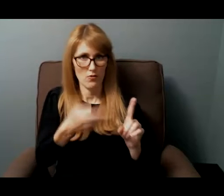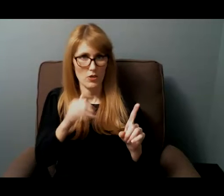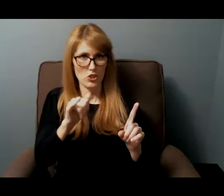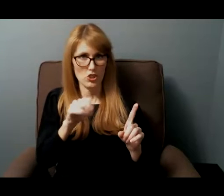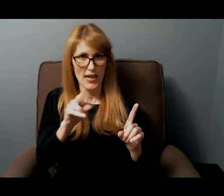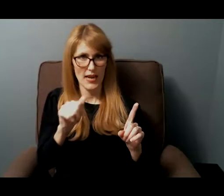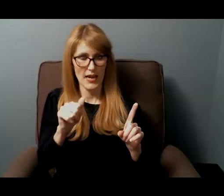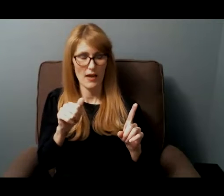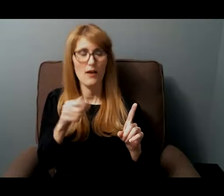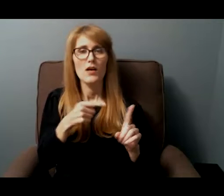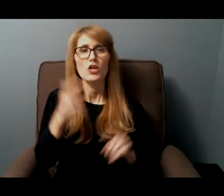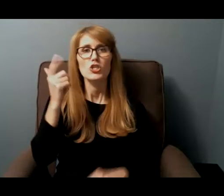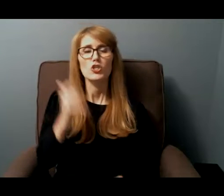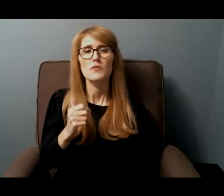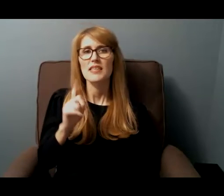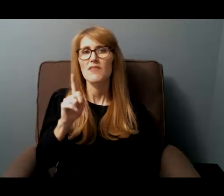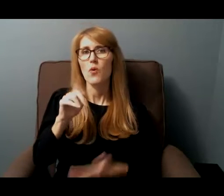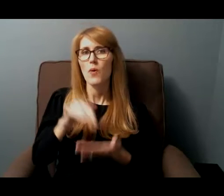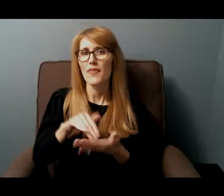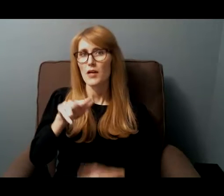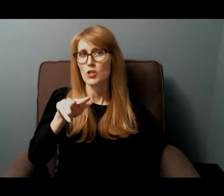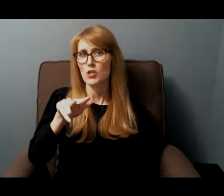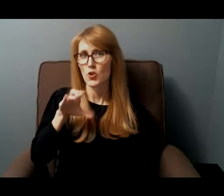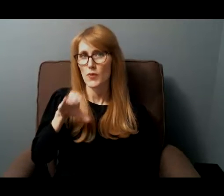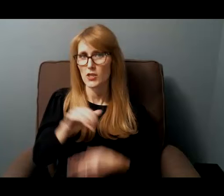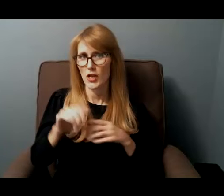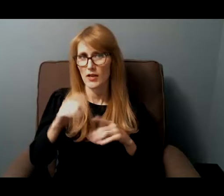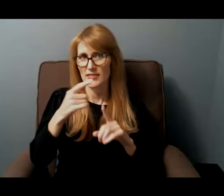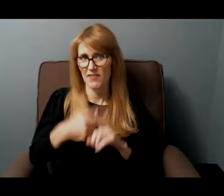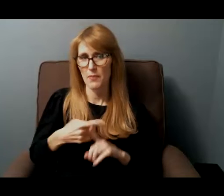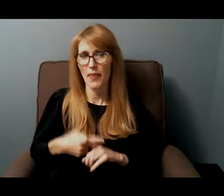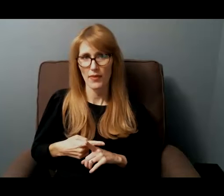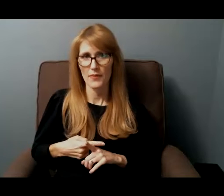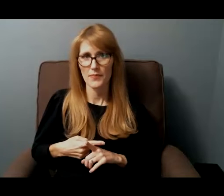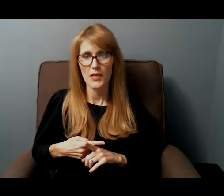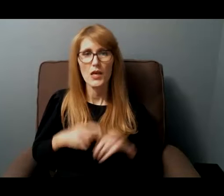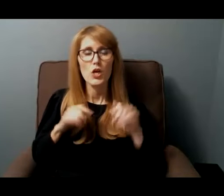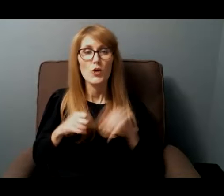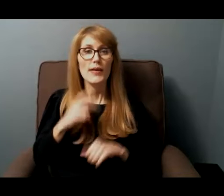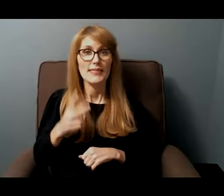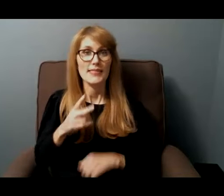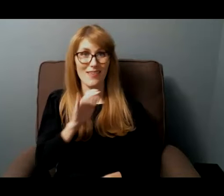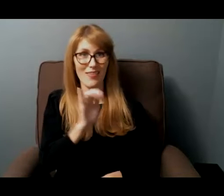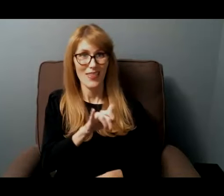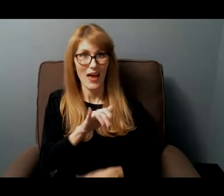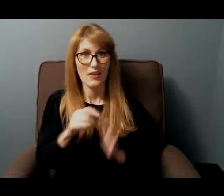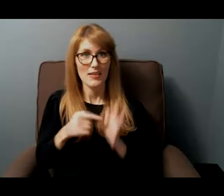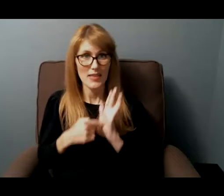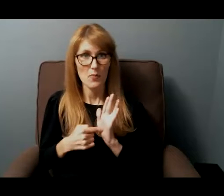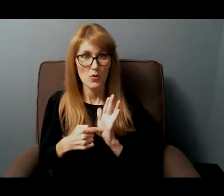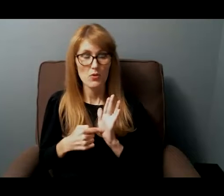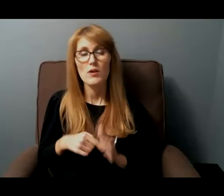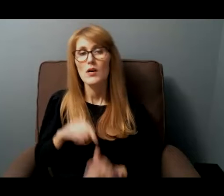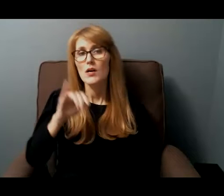receives $1300 a month of SSDI. So you can see in this example that Jana met the two basic